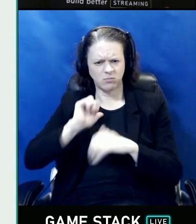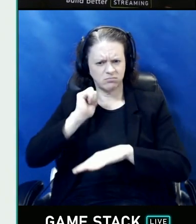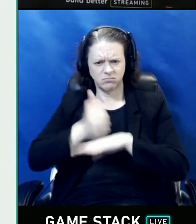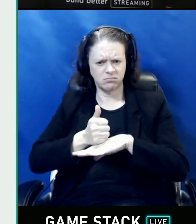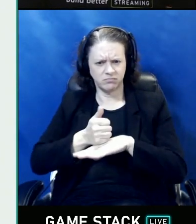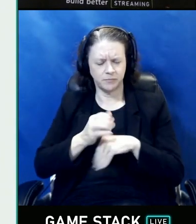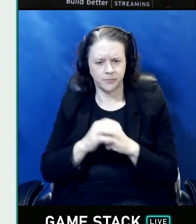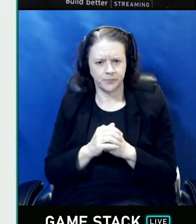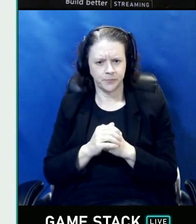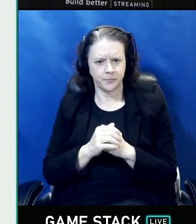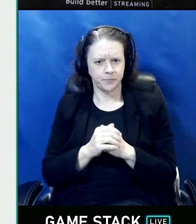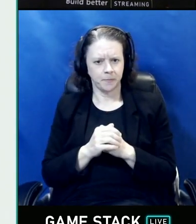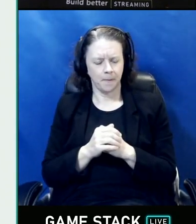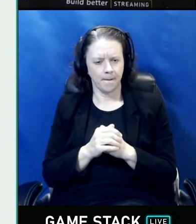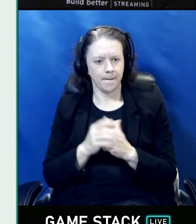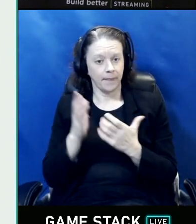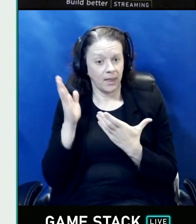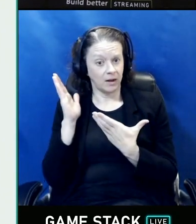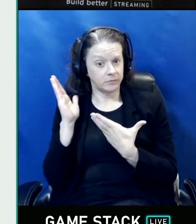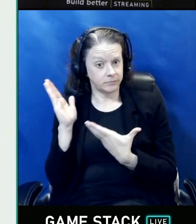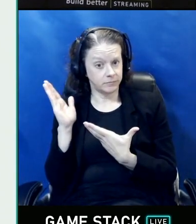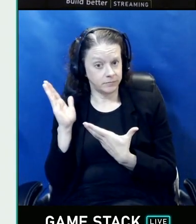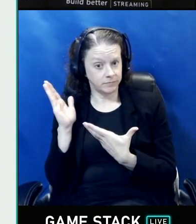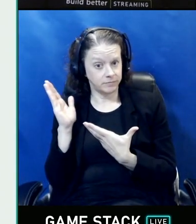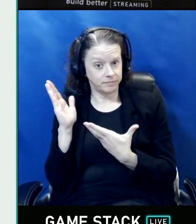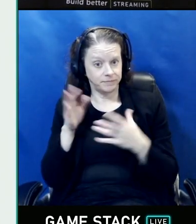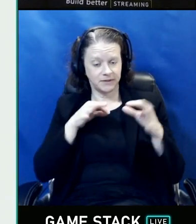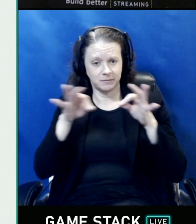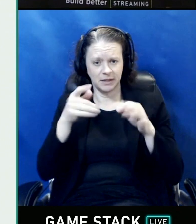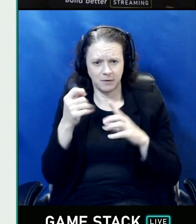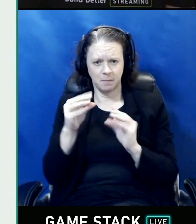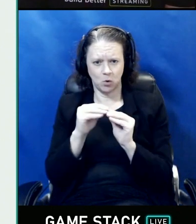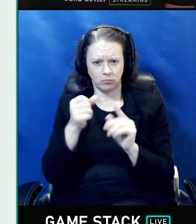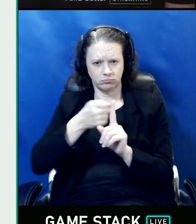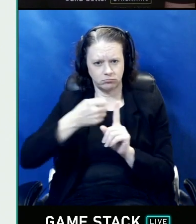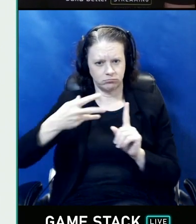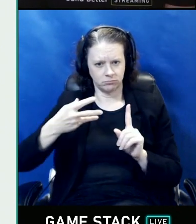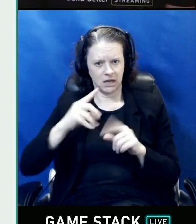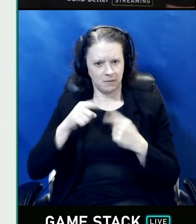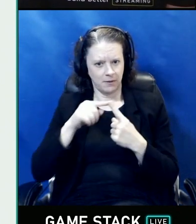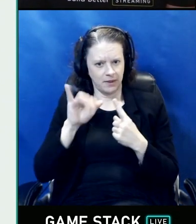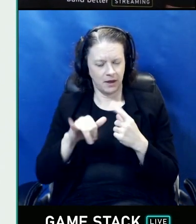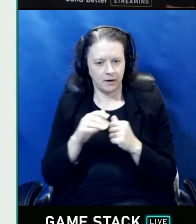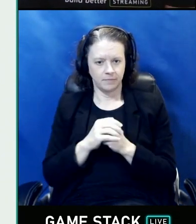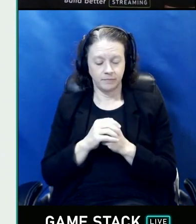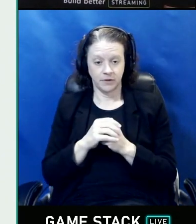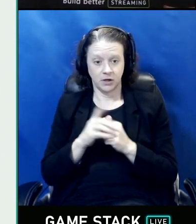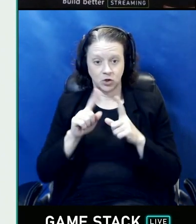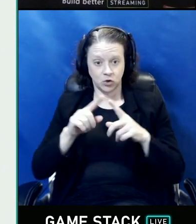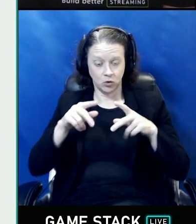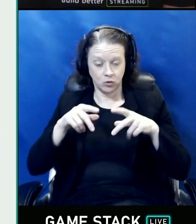Let's go into a little more detail on this bit. So in order to enable the touch controls to fit